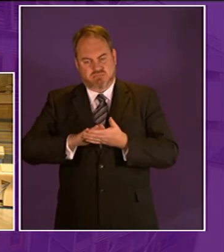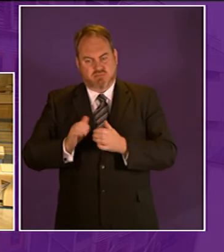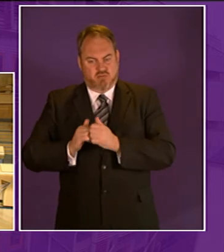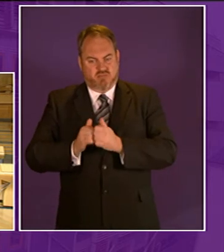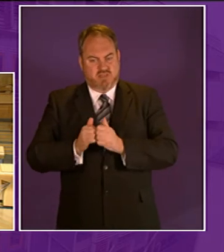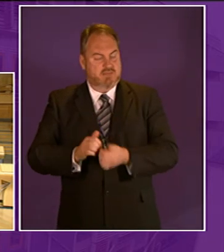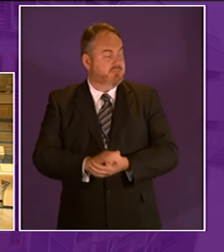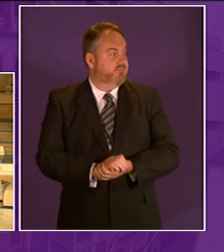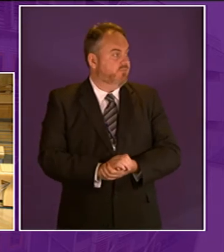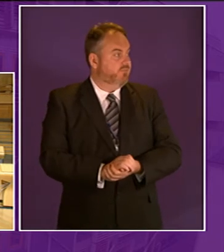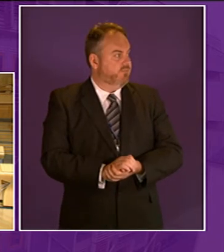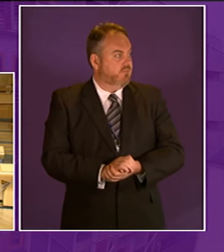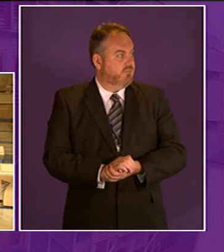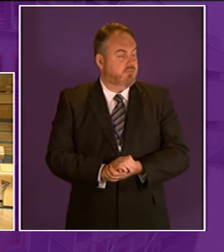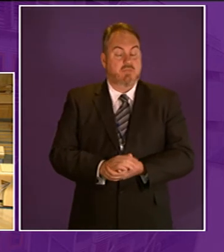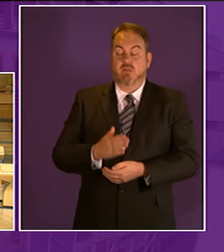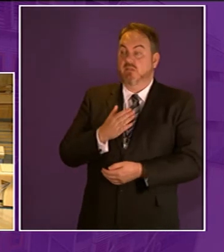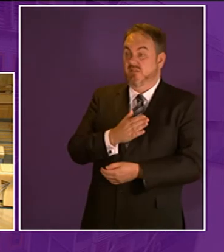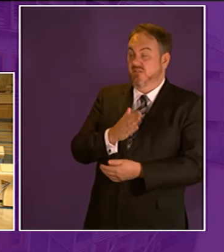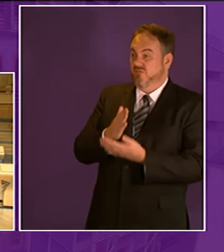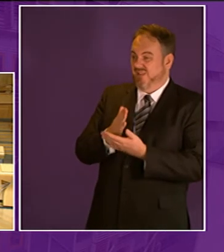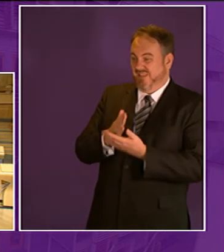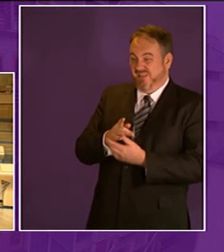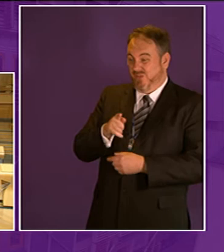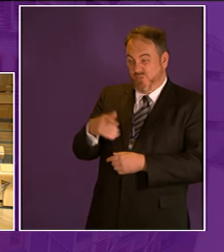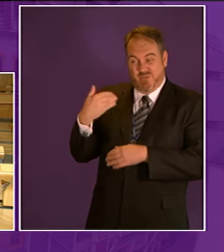John Swinney: Iain Gray obviously paid no attention whatsoever